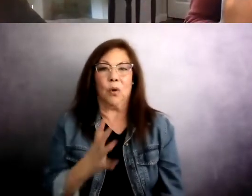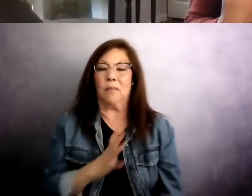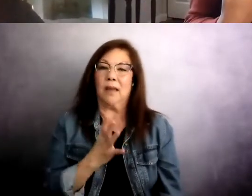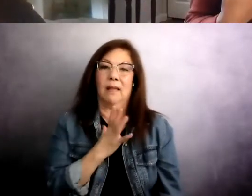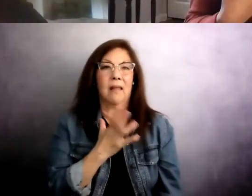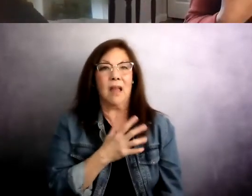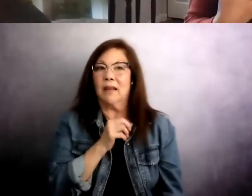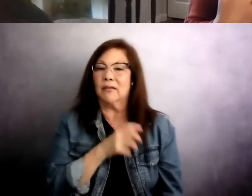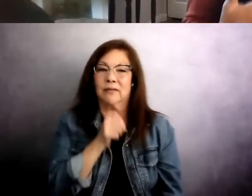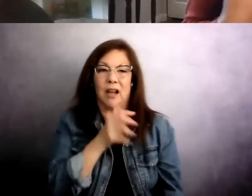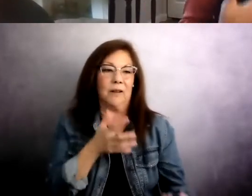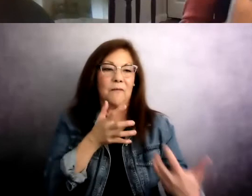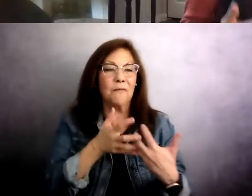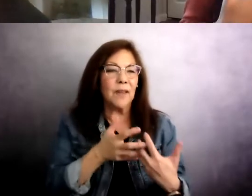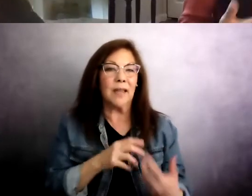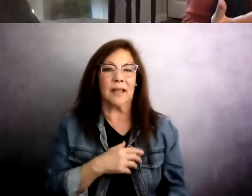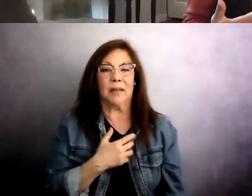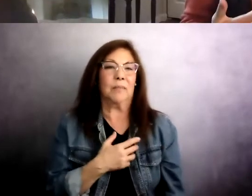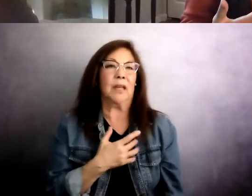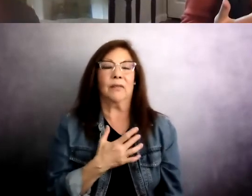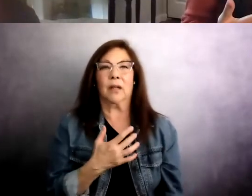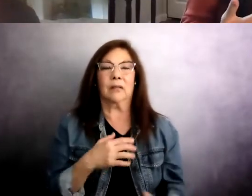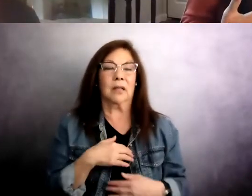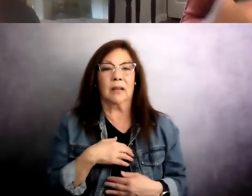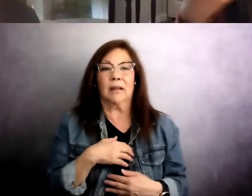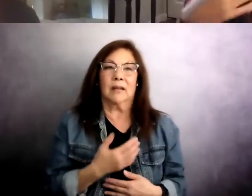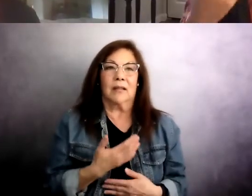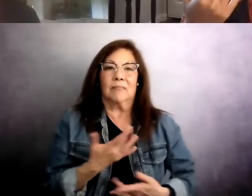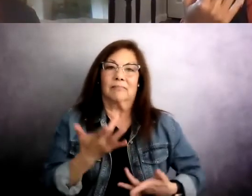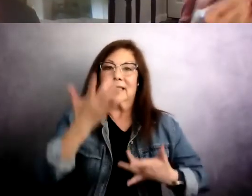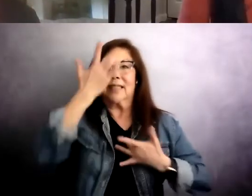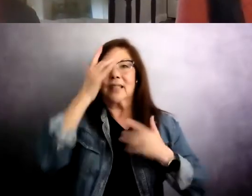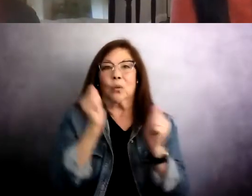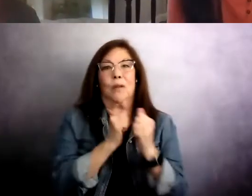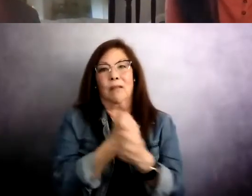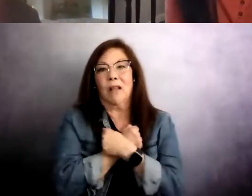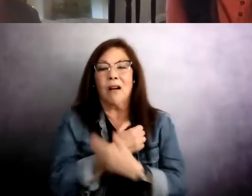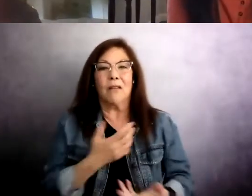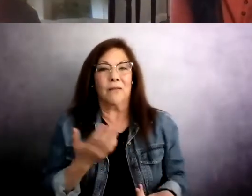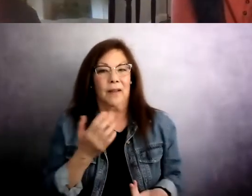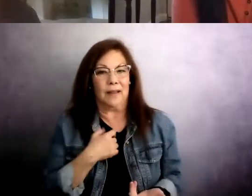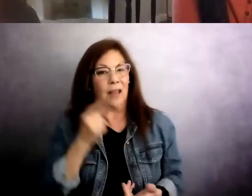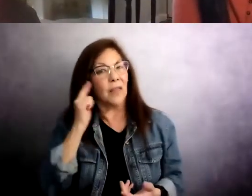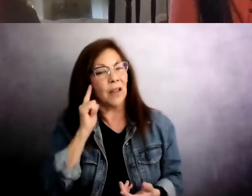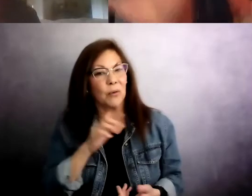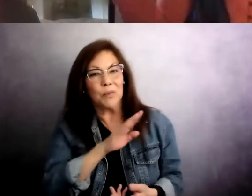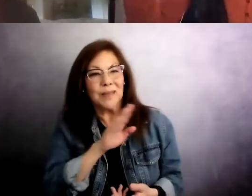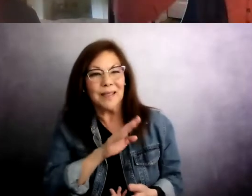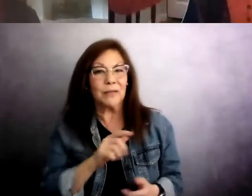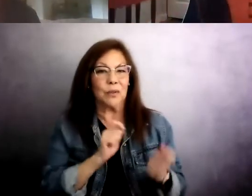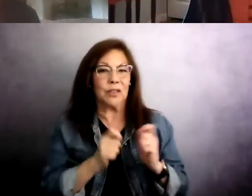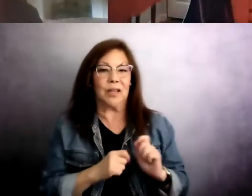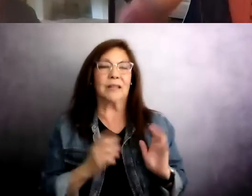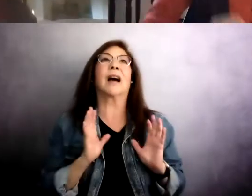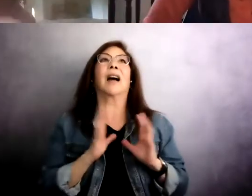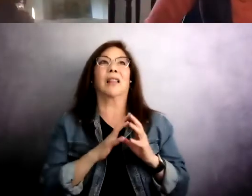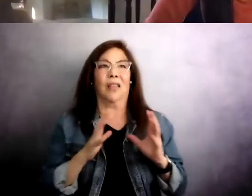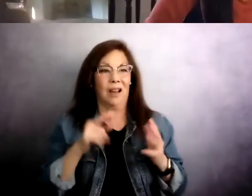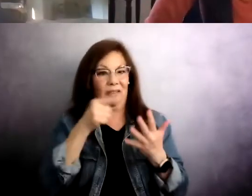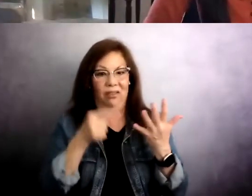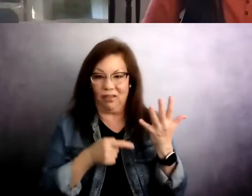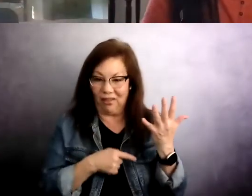will quite fit in, and I wonder if that came to mind?